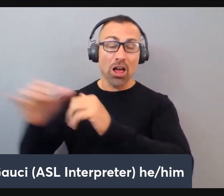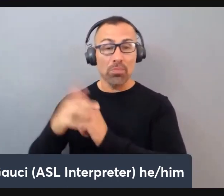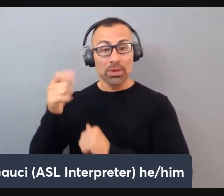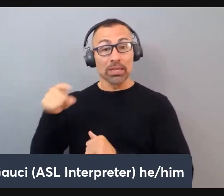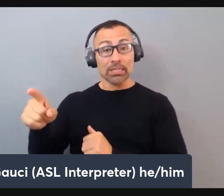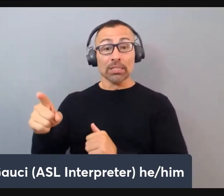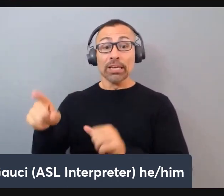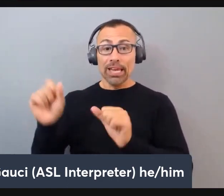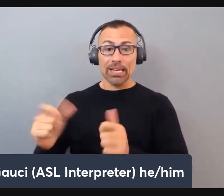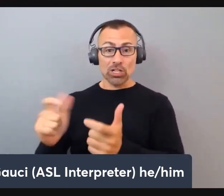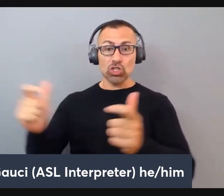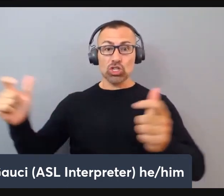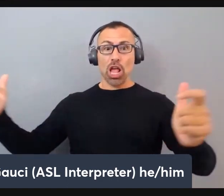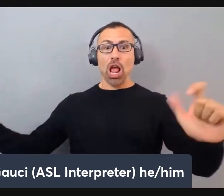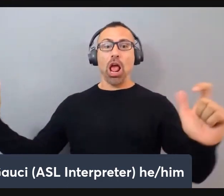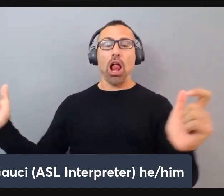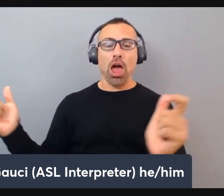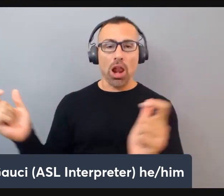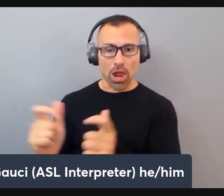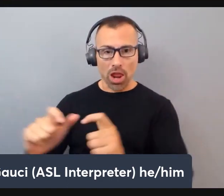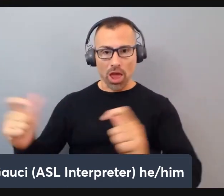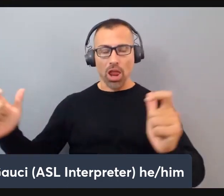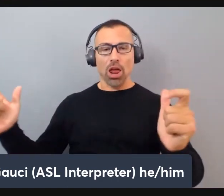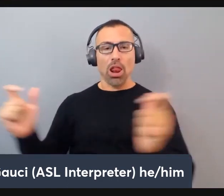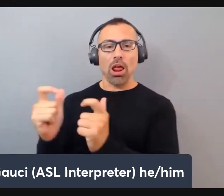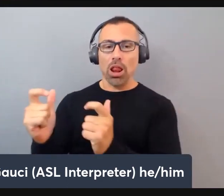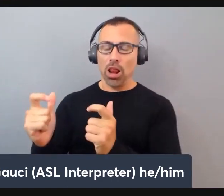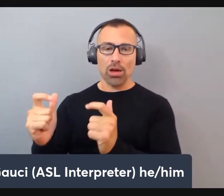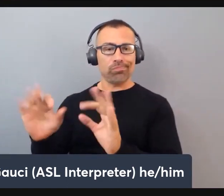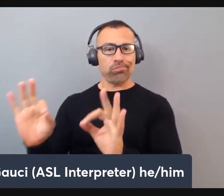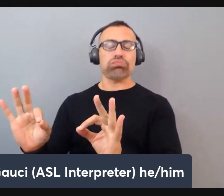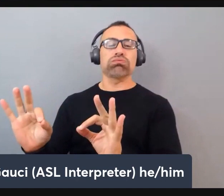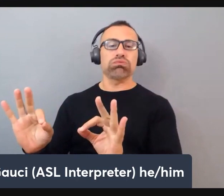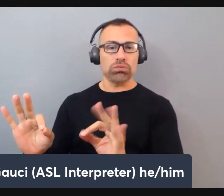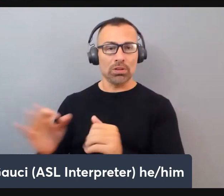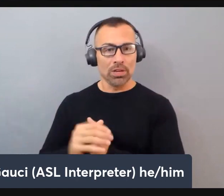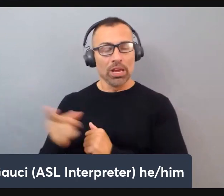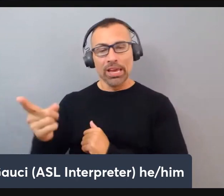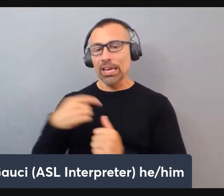to just thousands of small containers in a very short period of time.